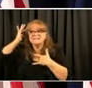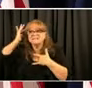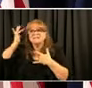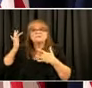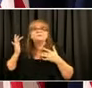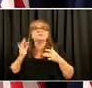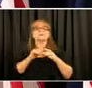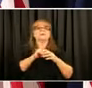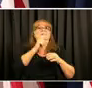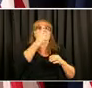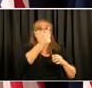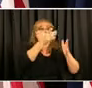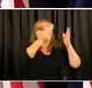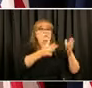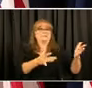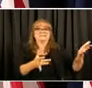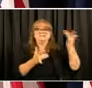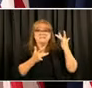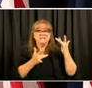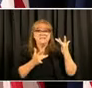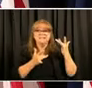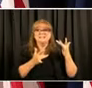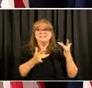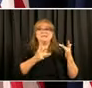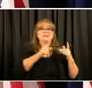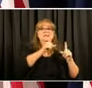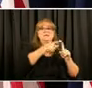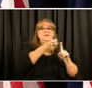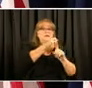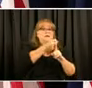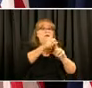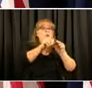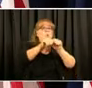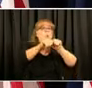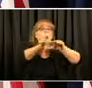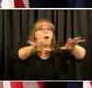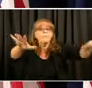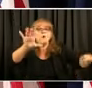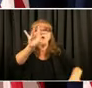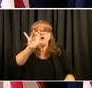uh and that's that's really the reason for uh why it makes sense for everybody